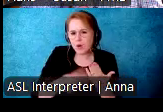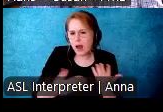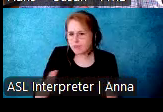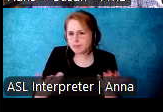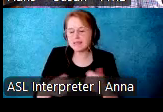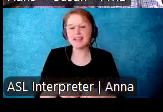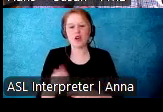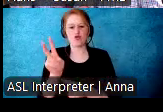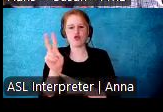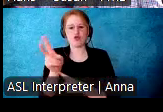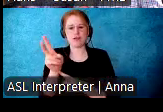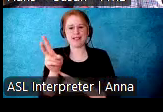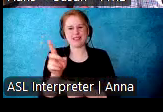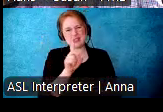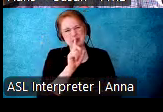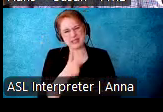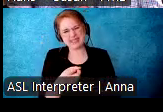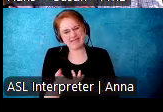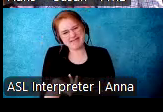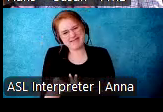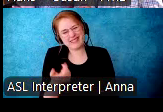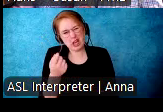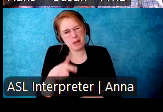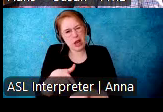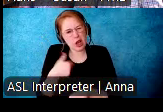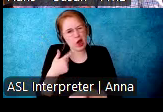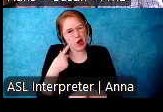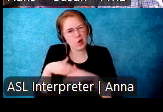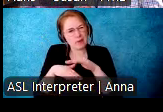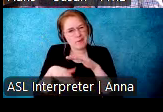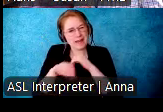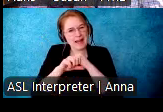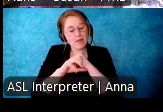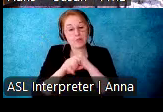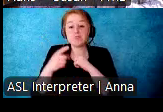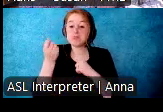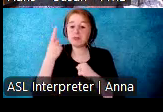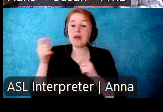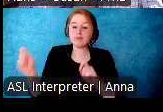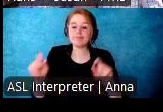which is really too long for basic advertising, but it's on the website to inform.